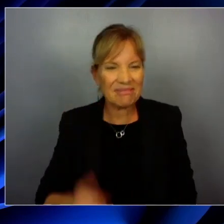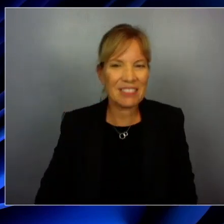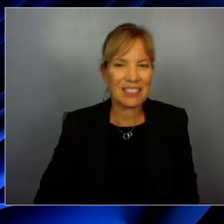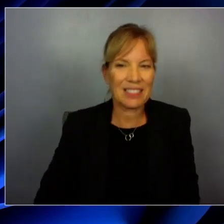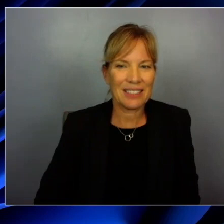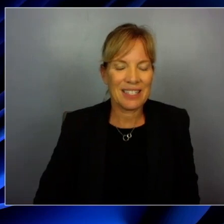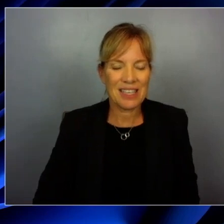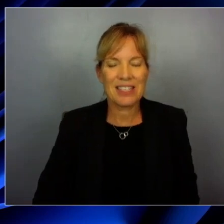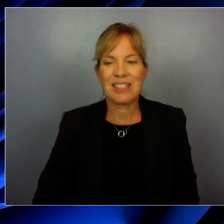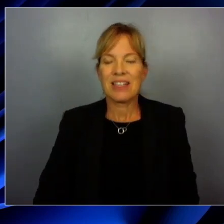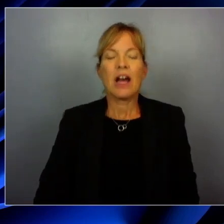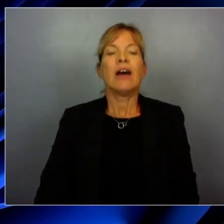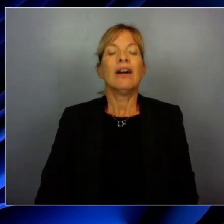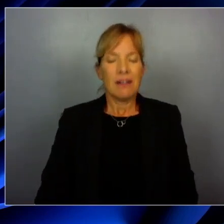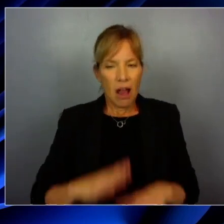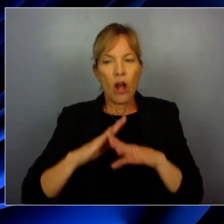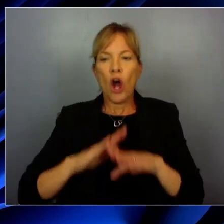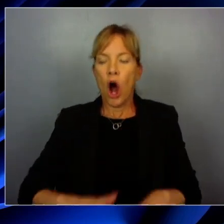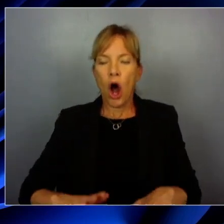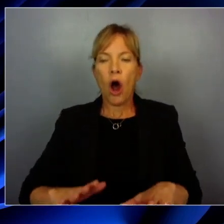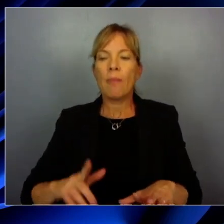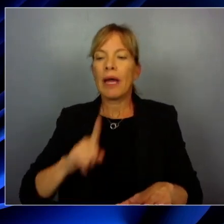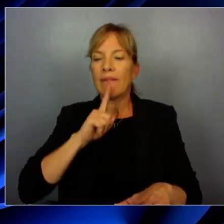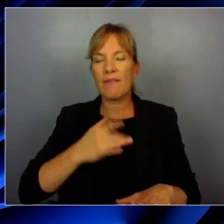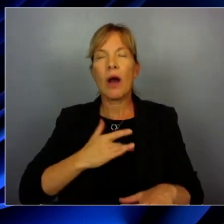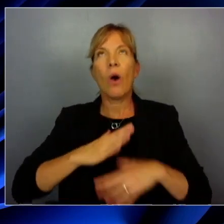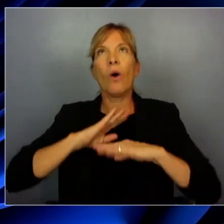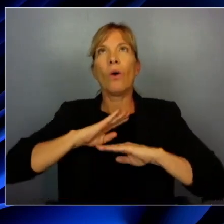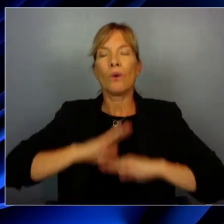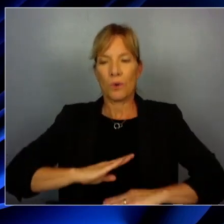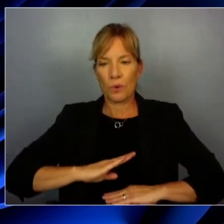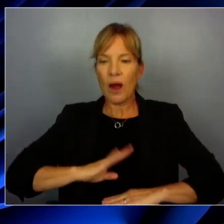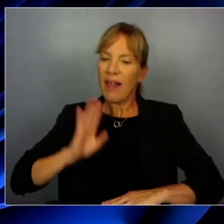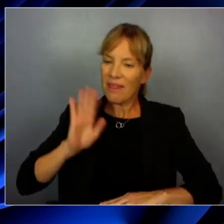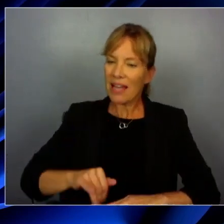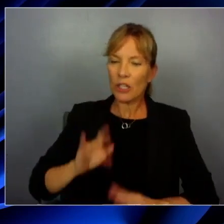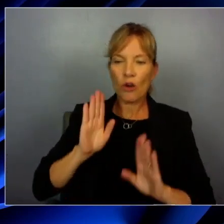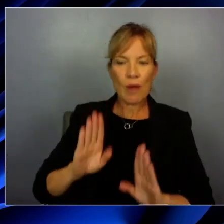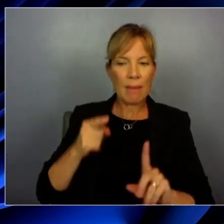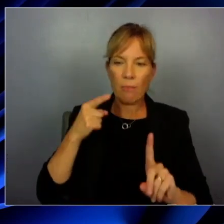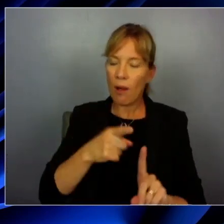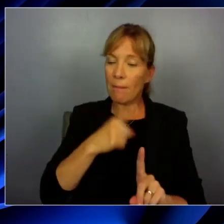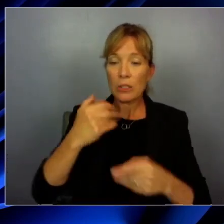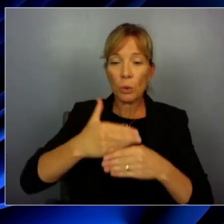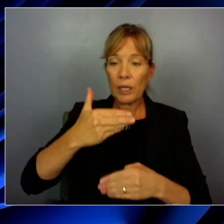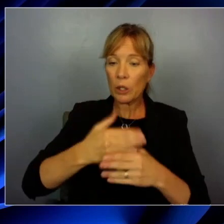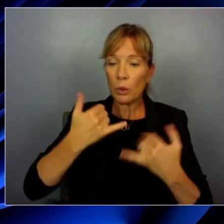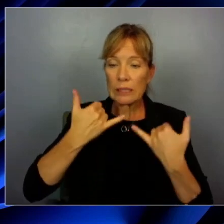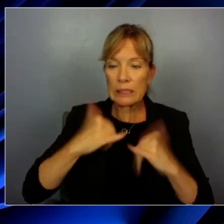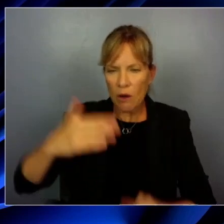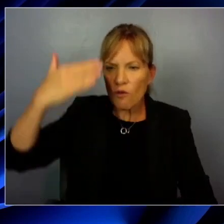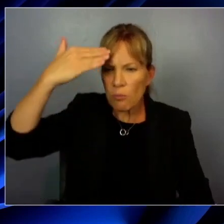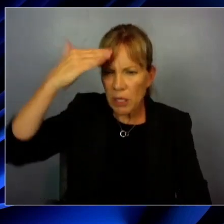calm and reassuring it's, you know, that's a great point. Because yet Windows is still familiar, right?